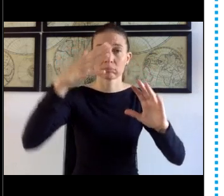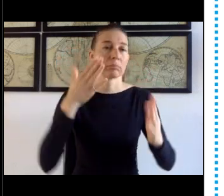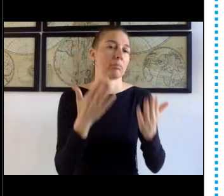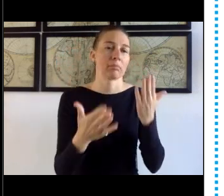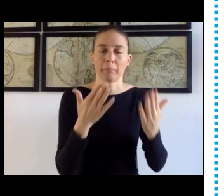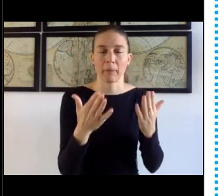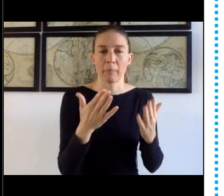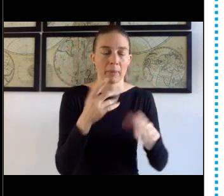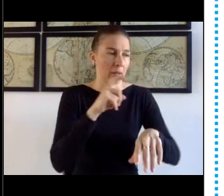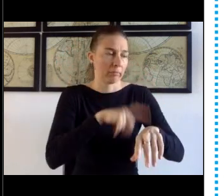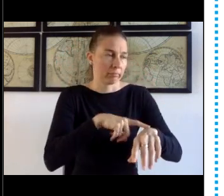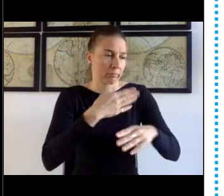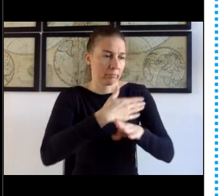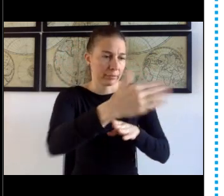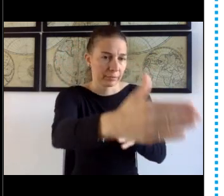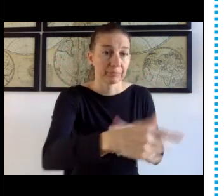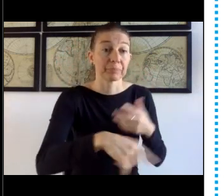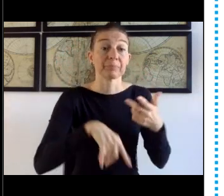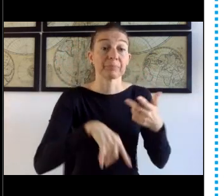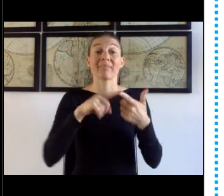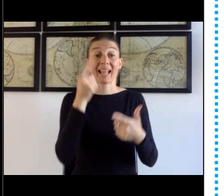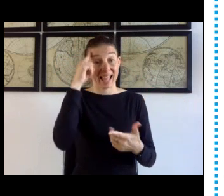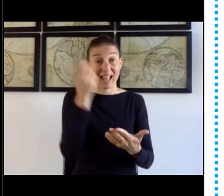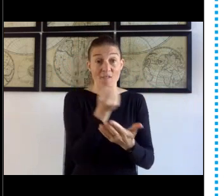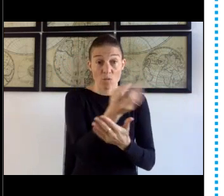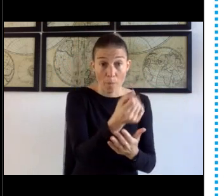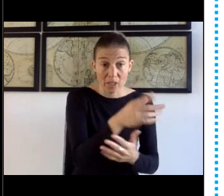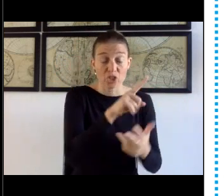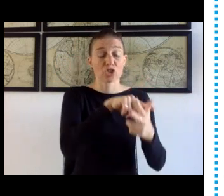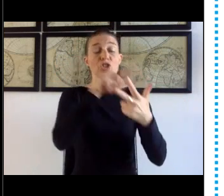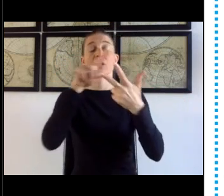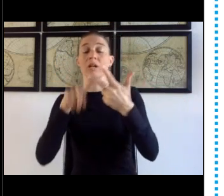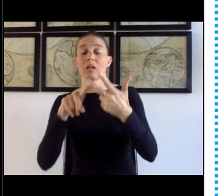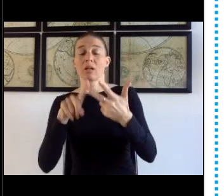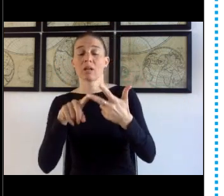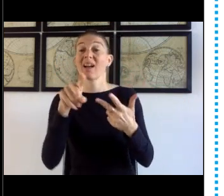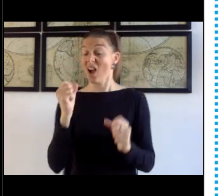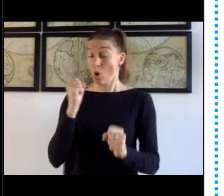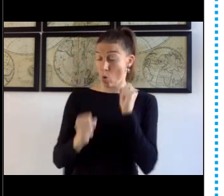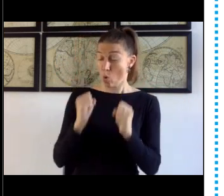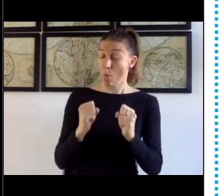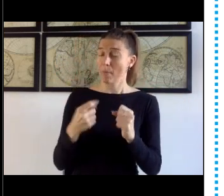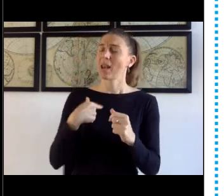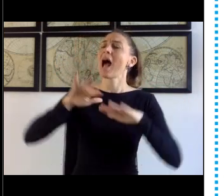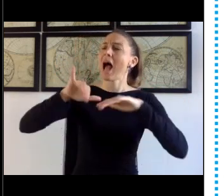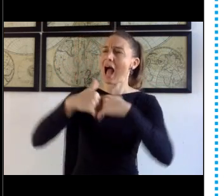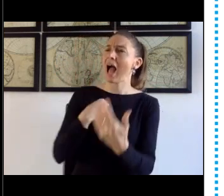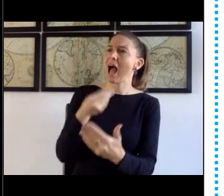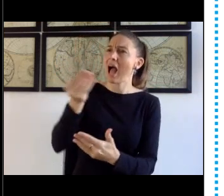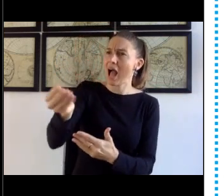provision of information and the complaint handling because this is an issue in many other transport modes.